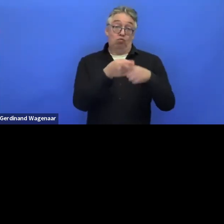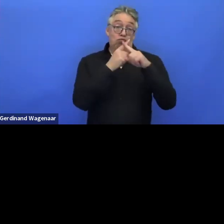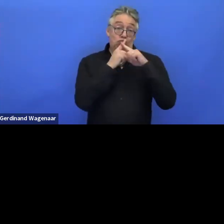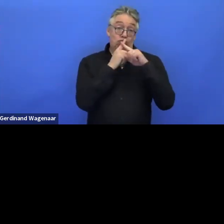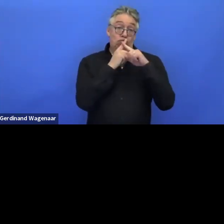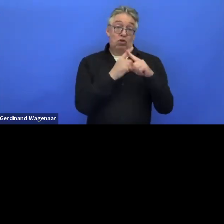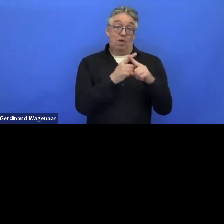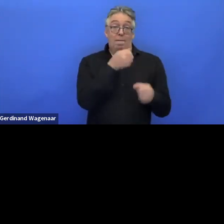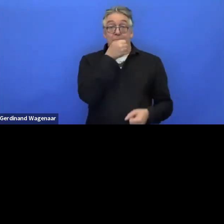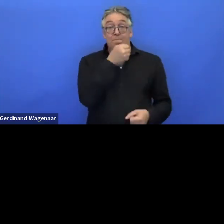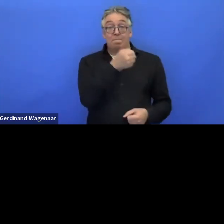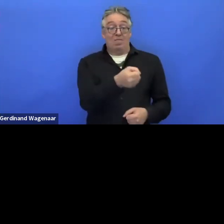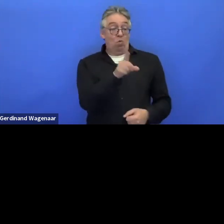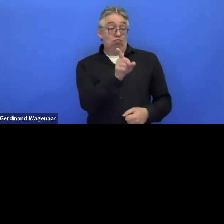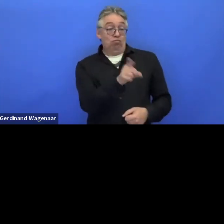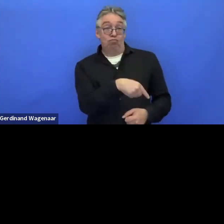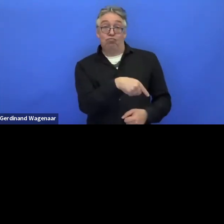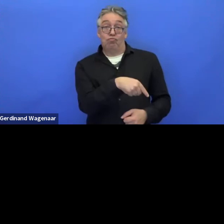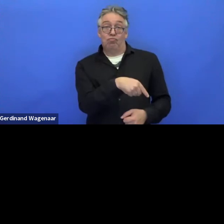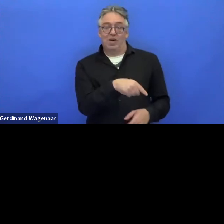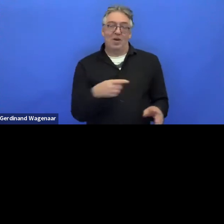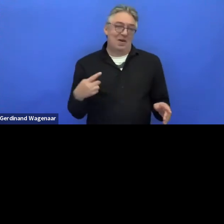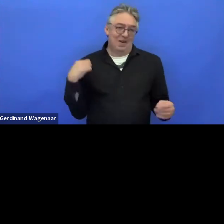For all of us, after a year and a half of online meetings